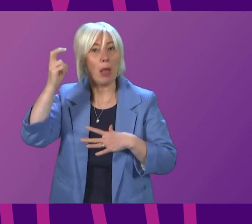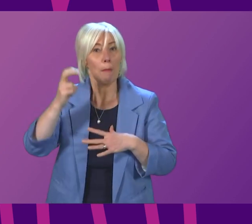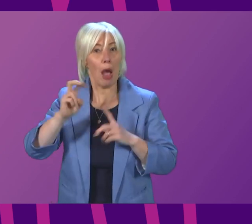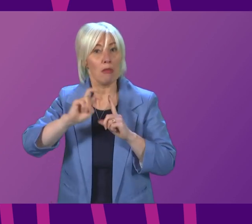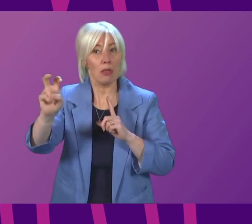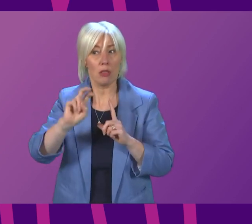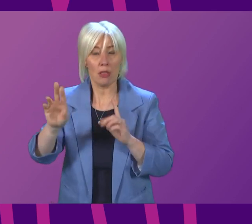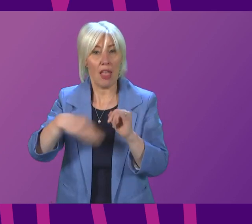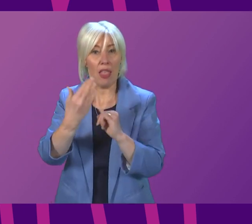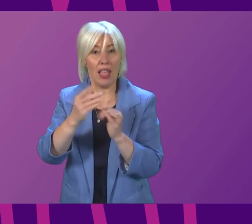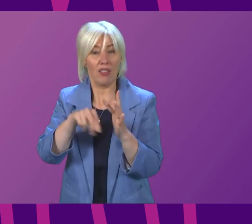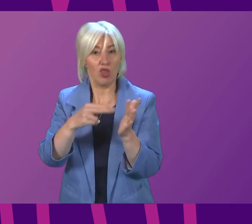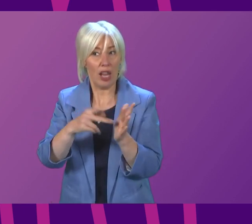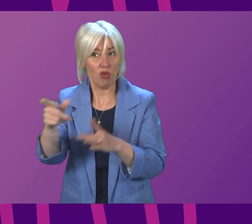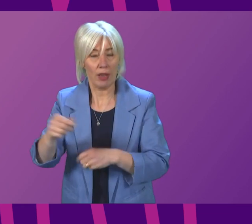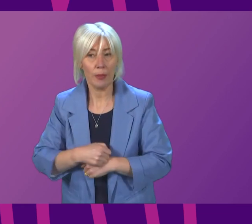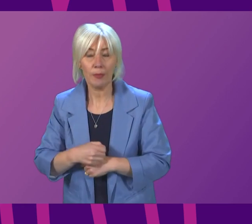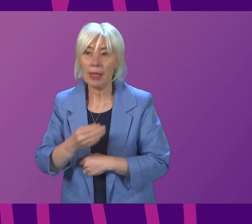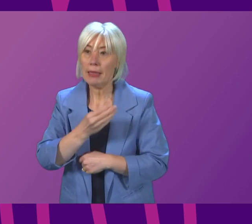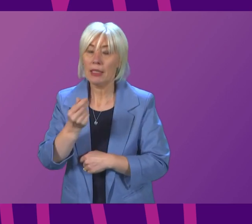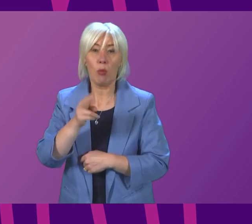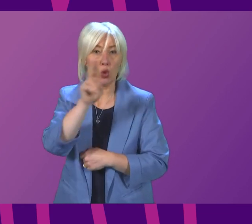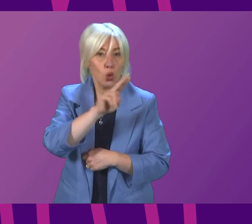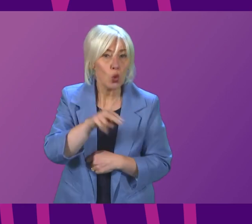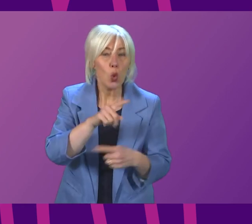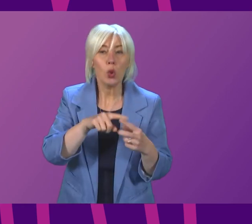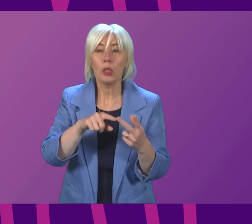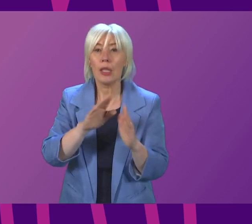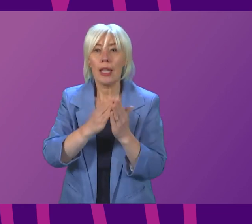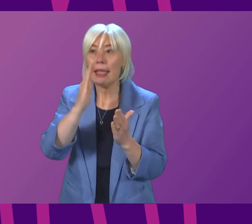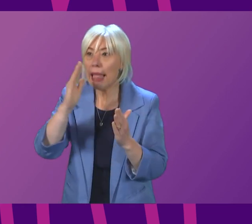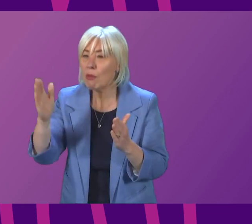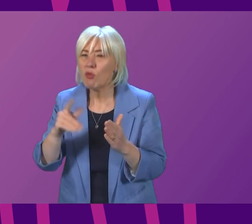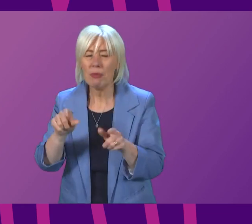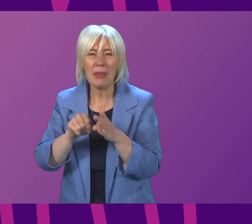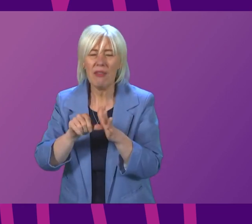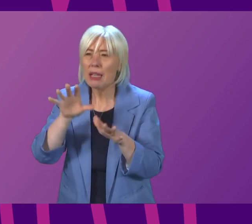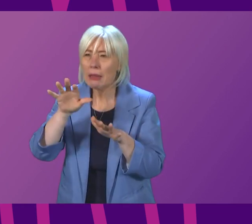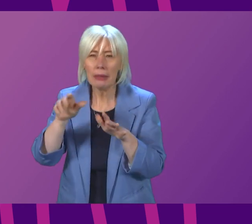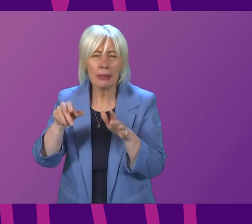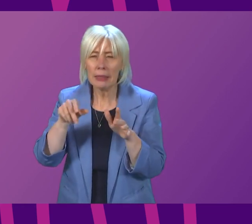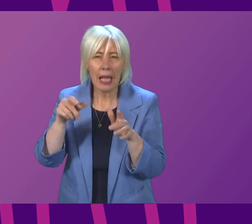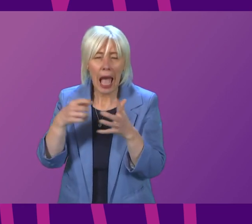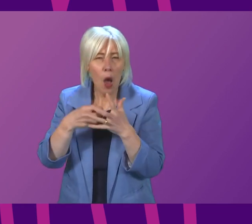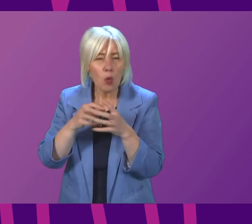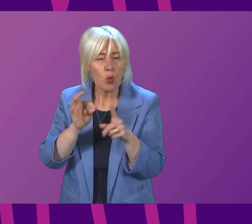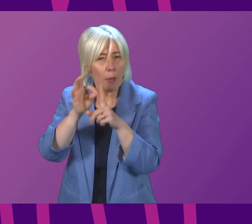We have also seen some schools and libraries help those who are the hardest to reach to apply for the card.